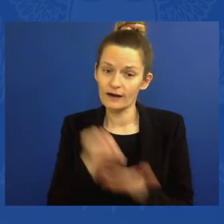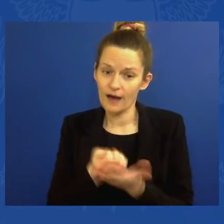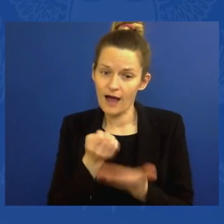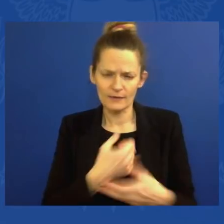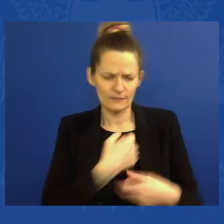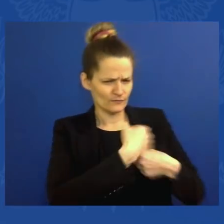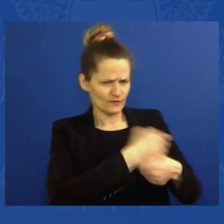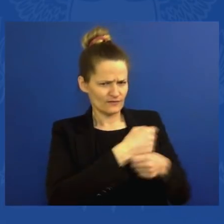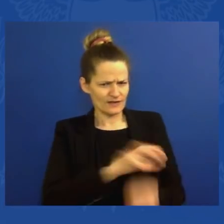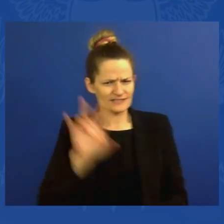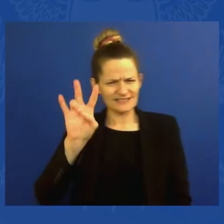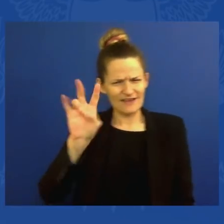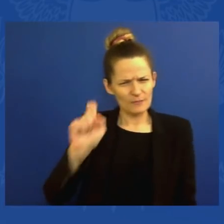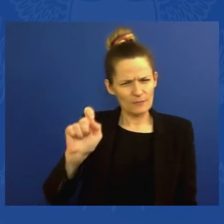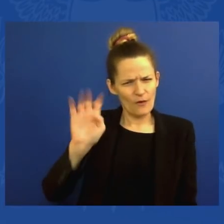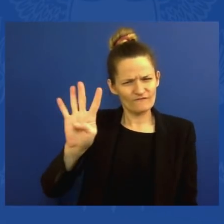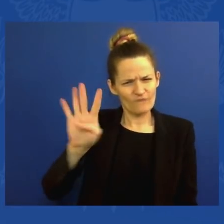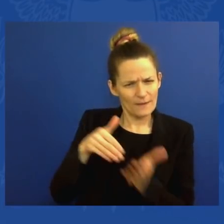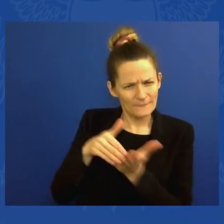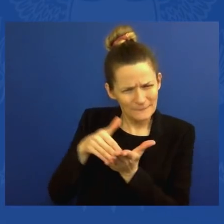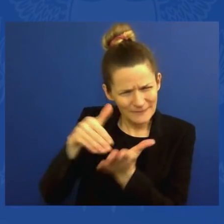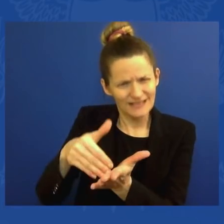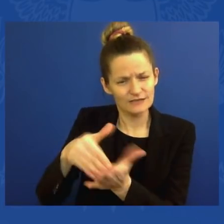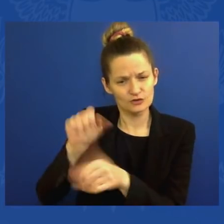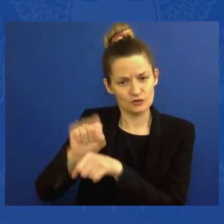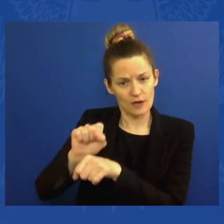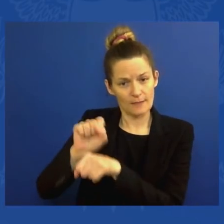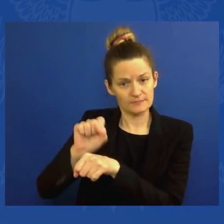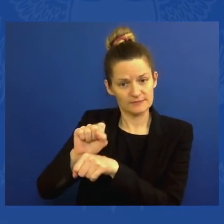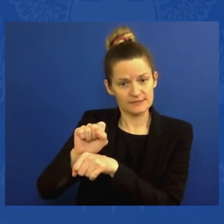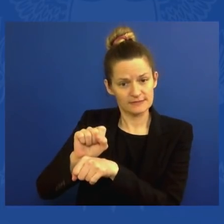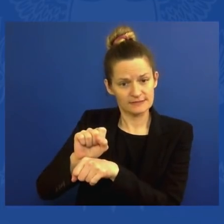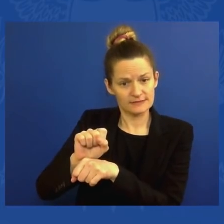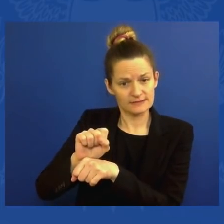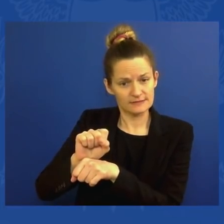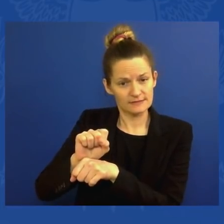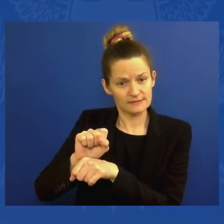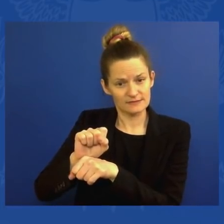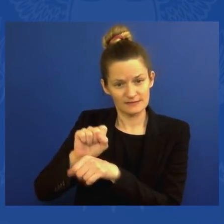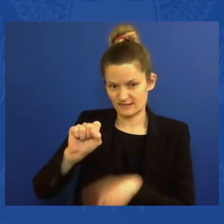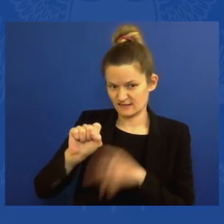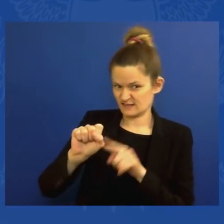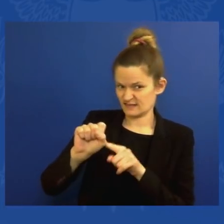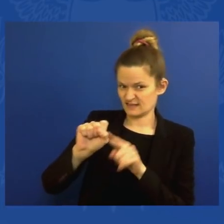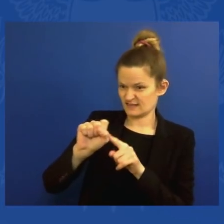more jobs created in a 13-month period than at any time ever before in our history. And we've learned that, in February,